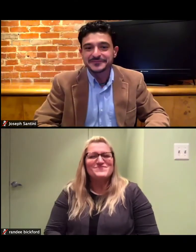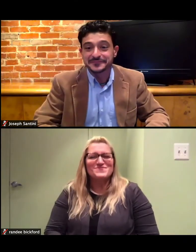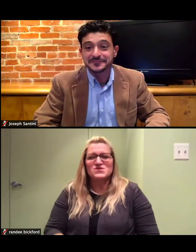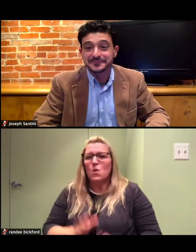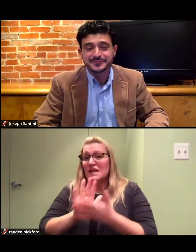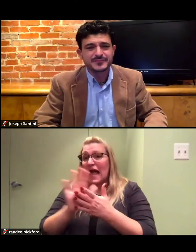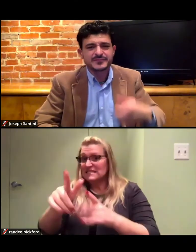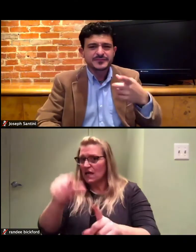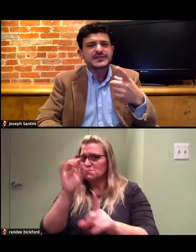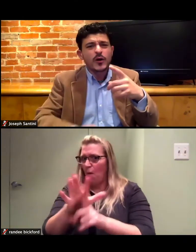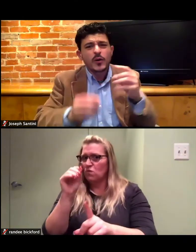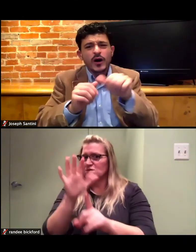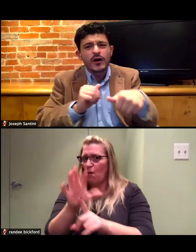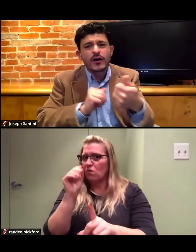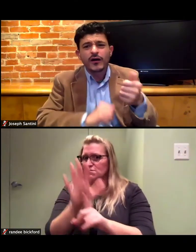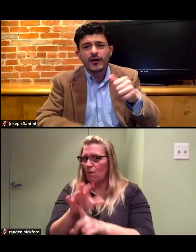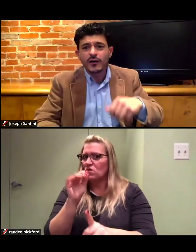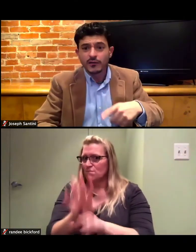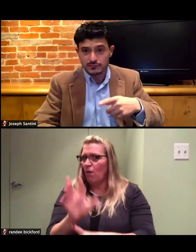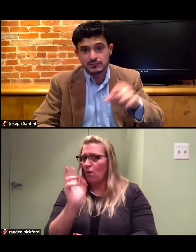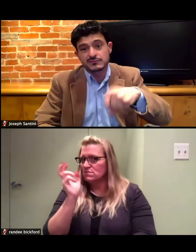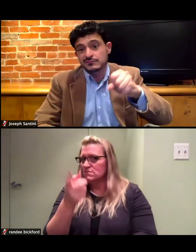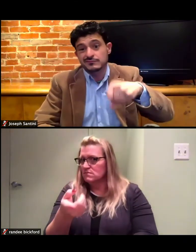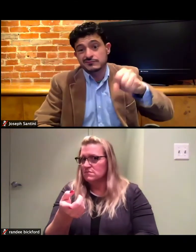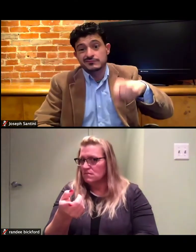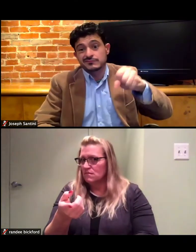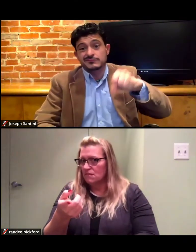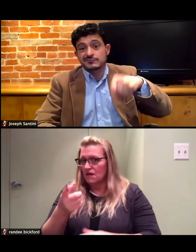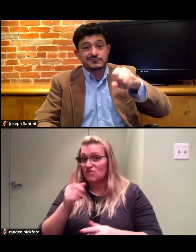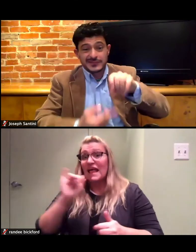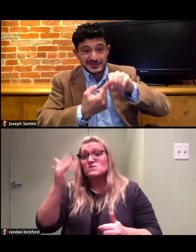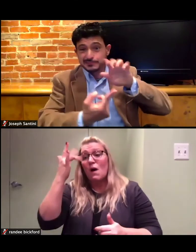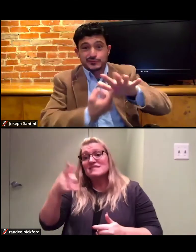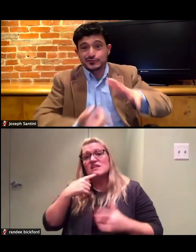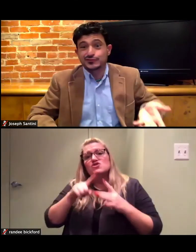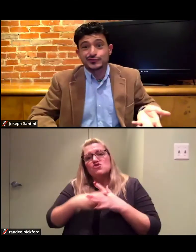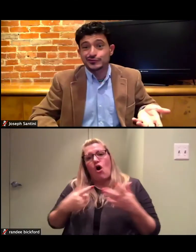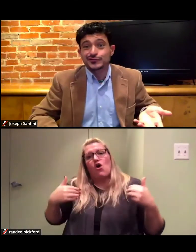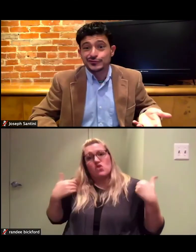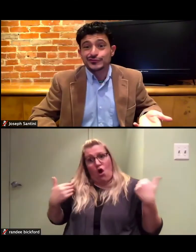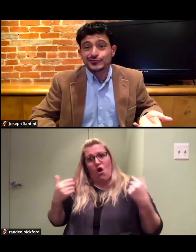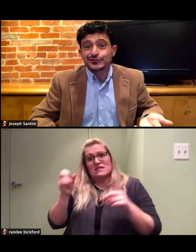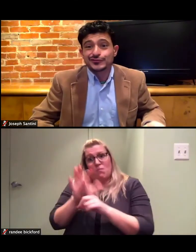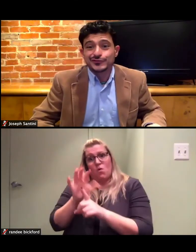And then I started to understand the concepts behind it. But you have the exposure and it's so important